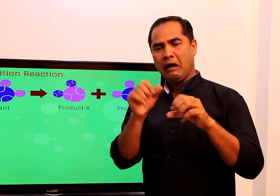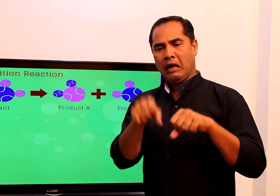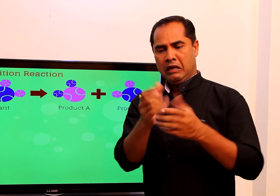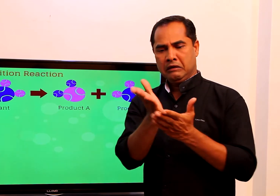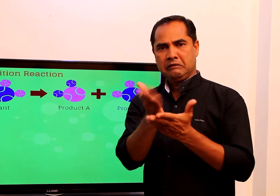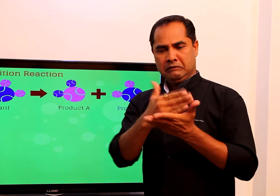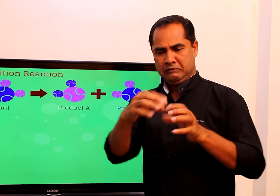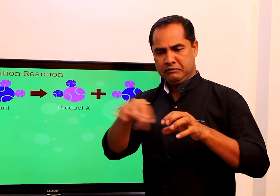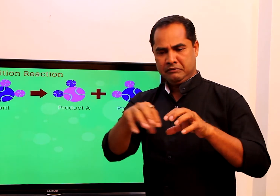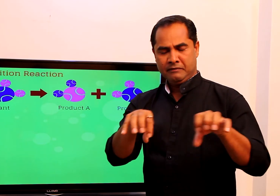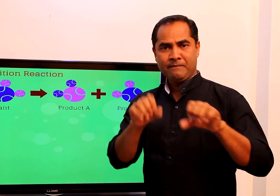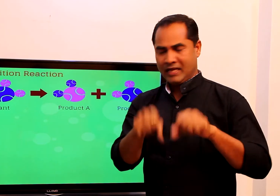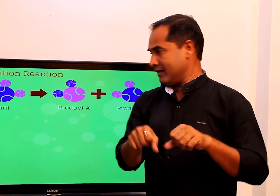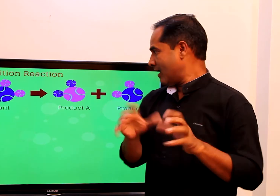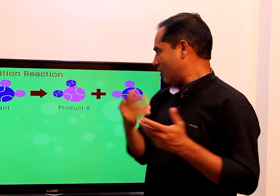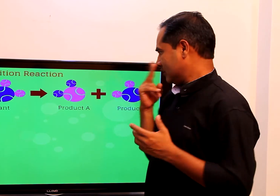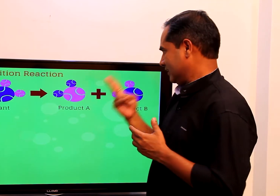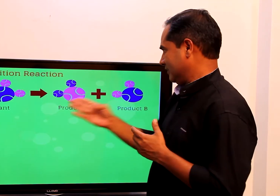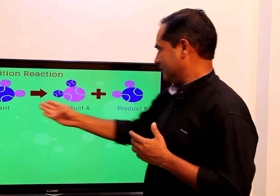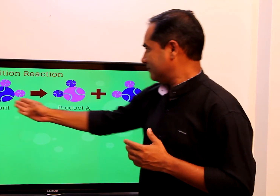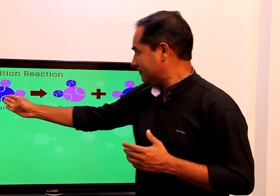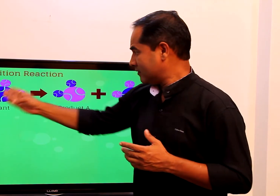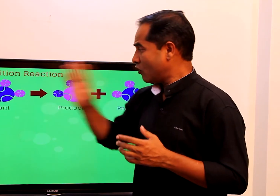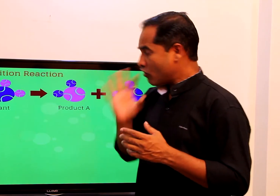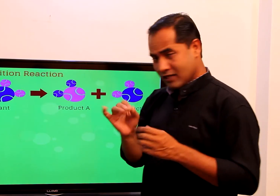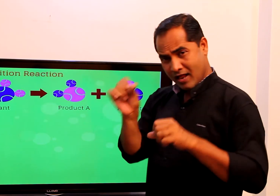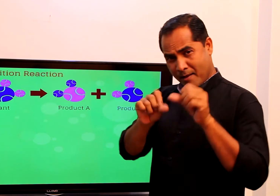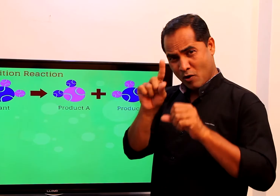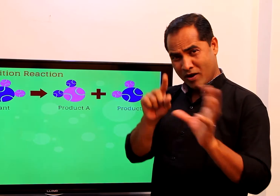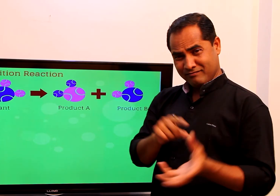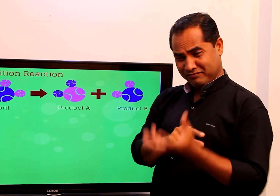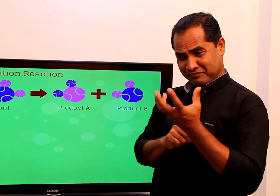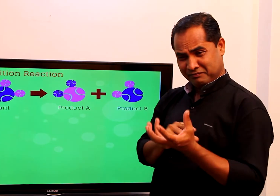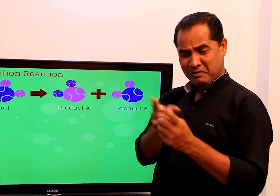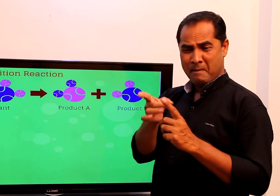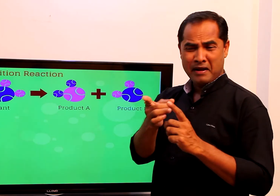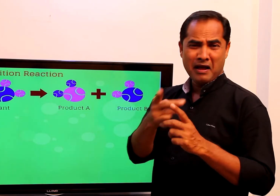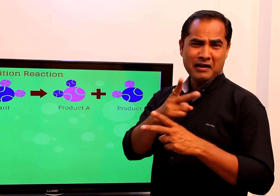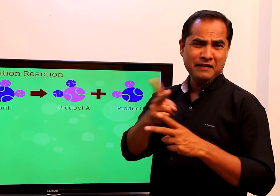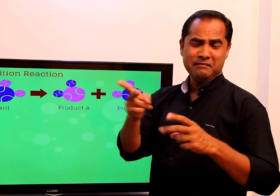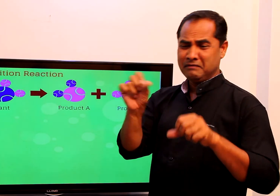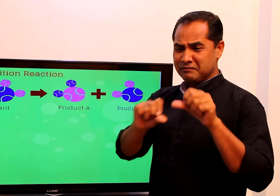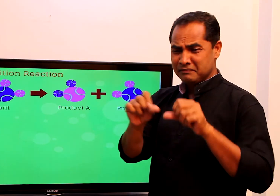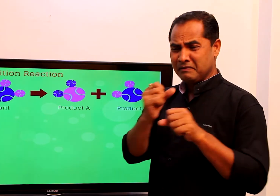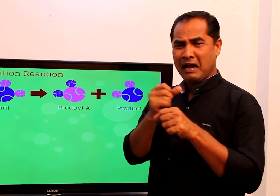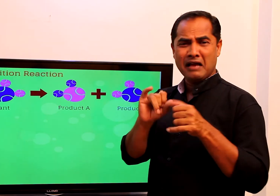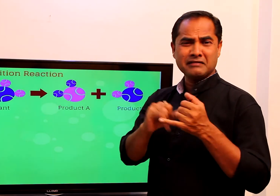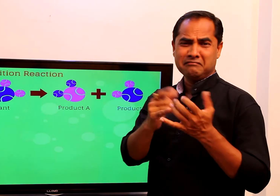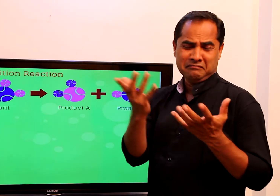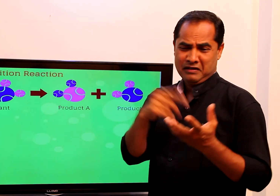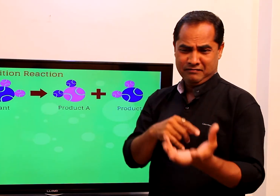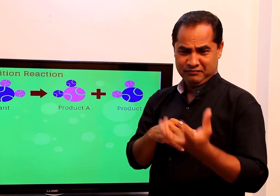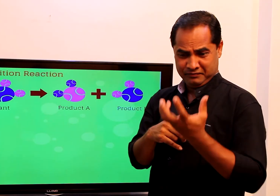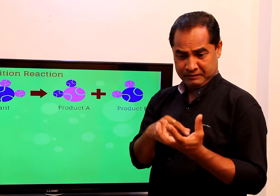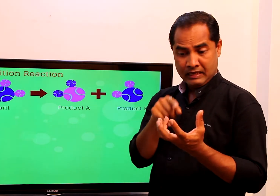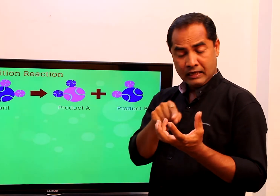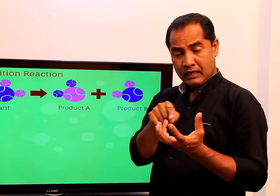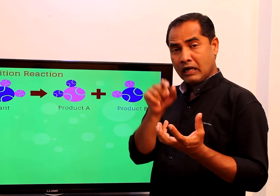it breaks down into two or more products, It could be metal or gas or liquid,